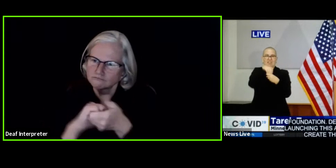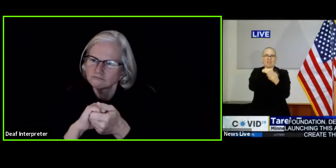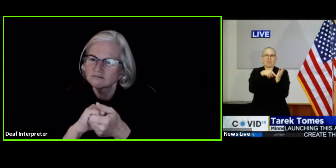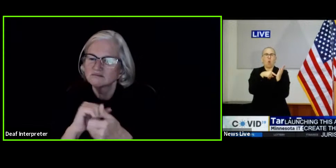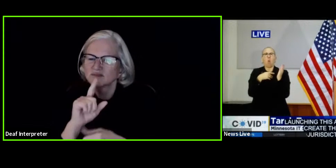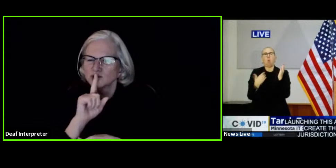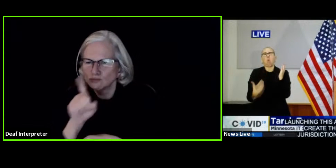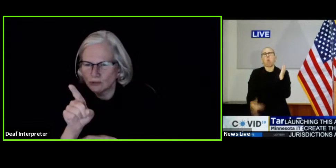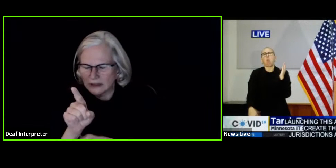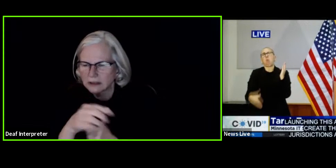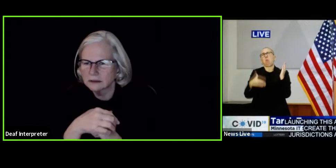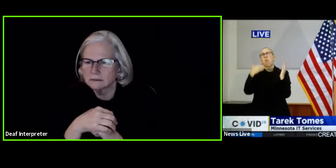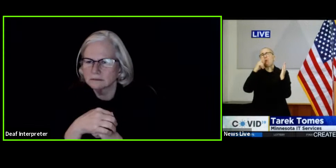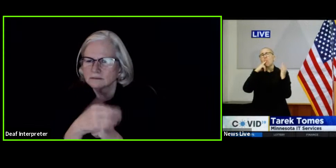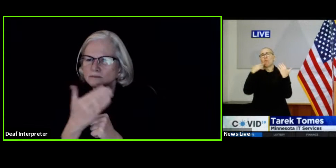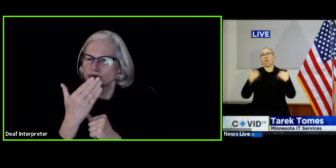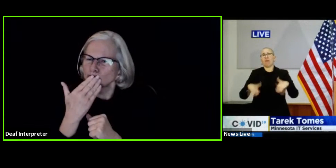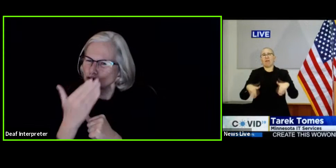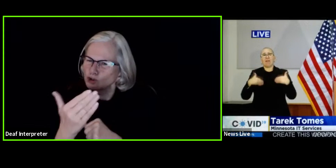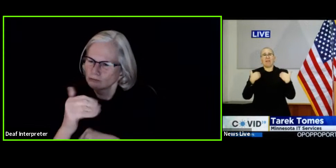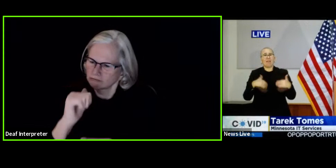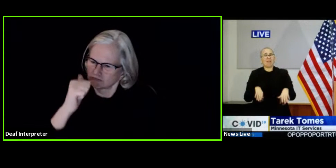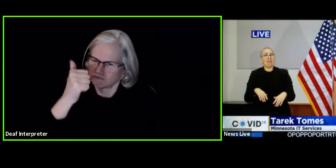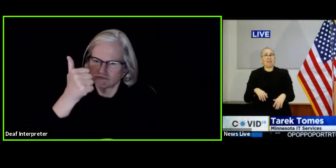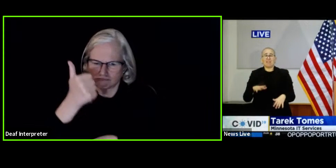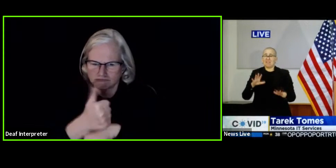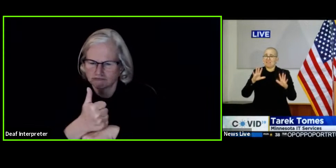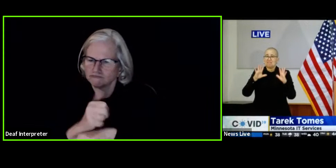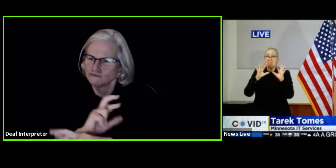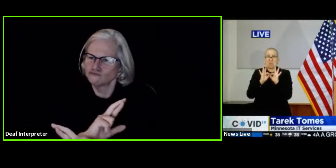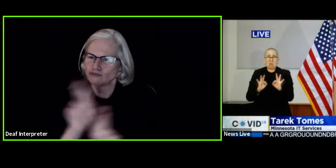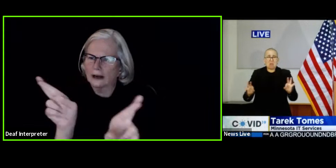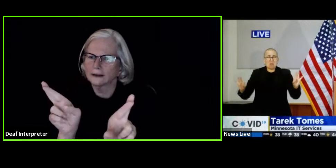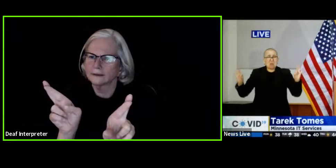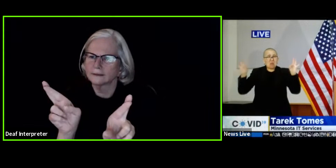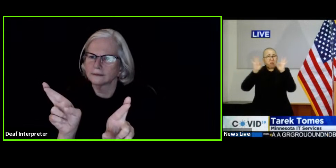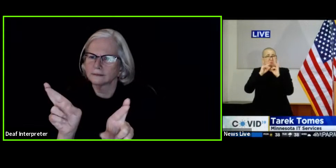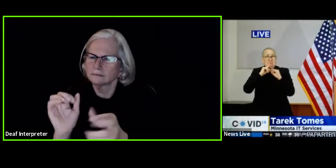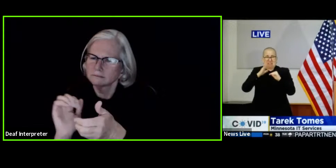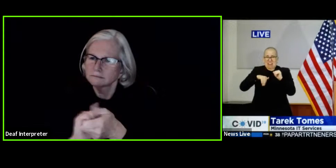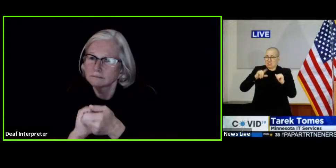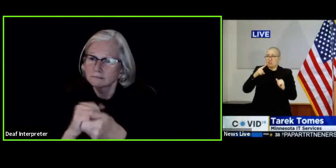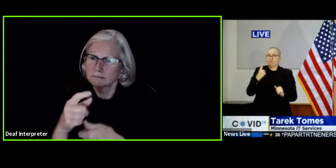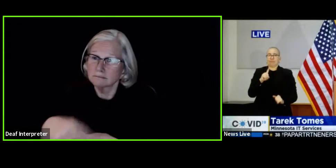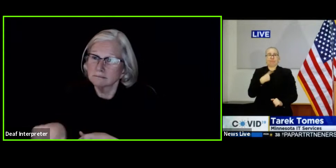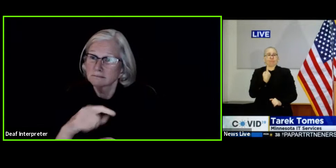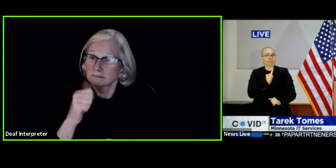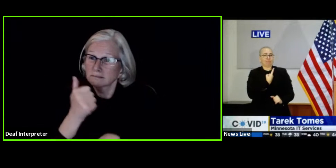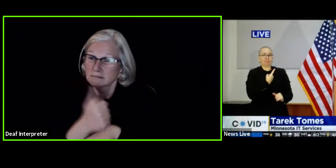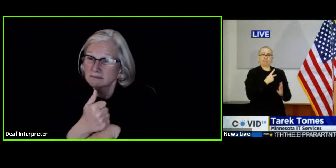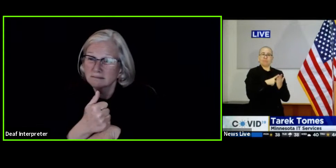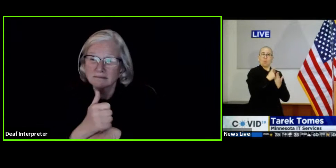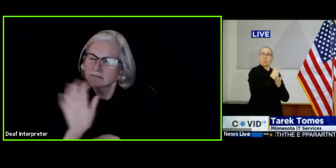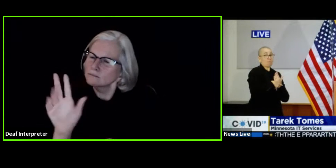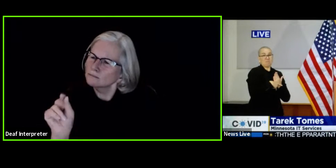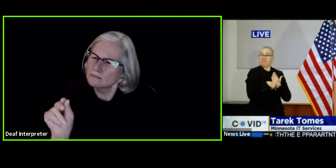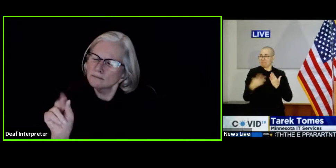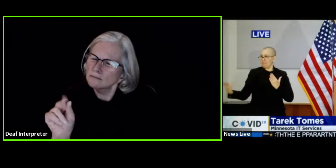BUT THAT PARTNERSHIP HAS TO EXTEND BEYOND US. THAT PARTNERSHIP HAS TO EXTEND INTO COMMUNITIES THAT LOOK INTO